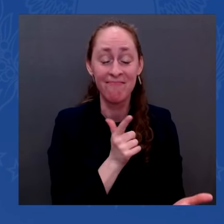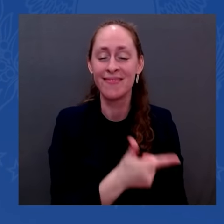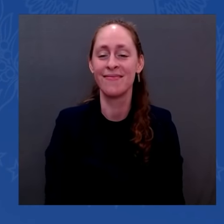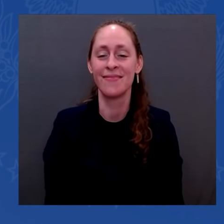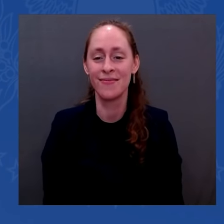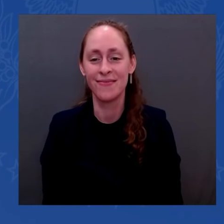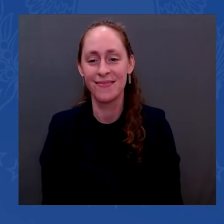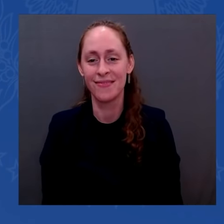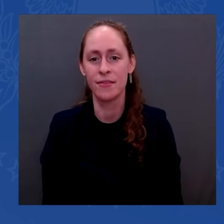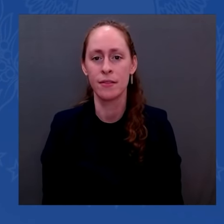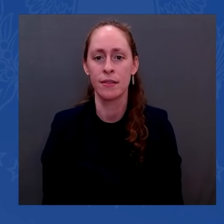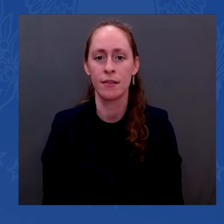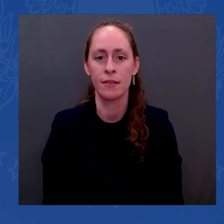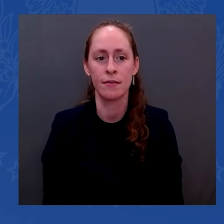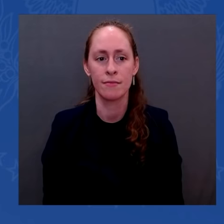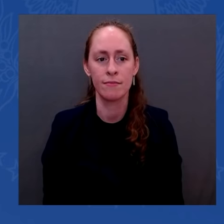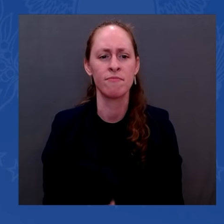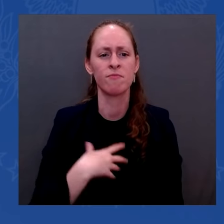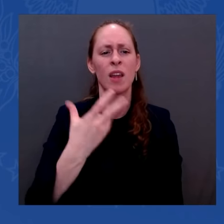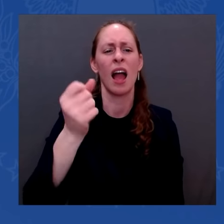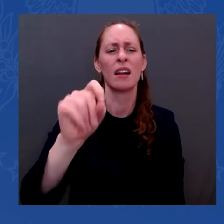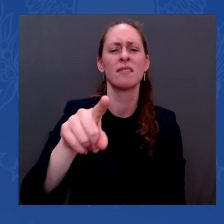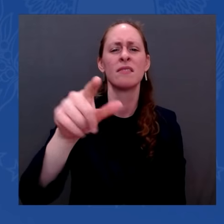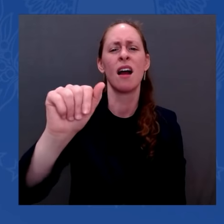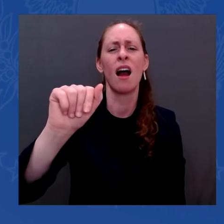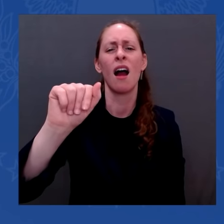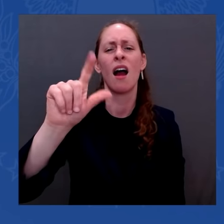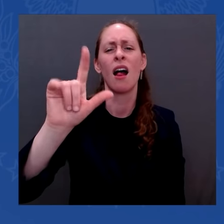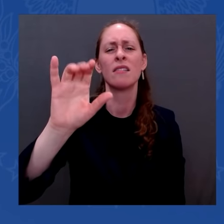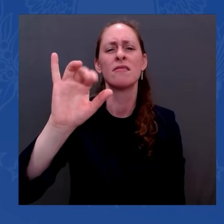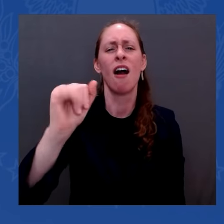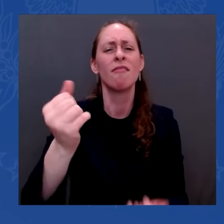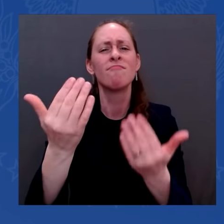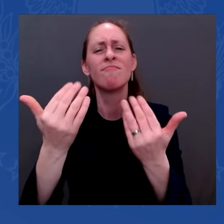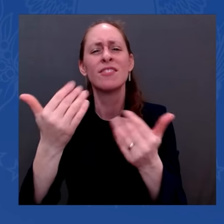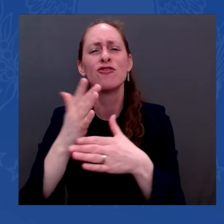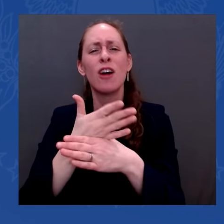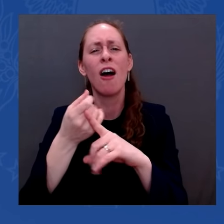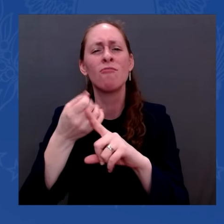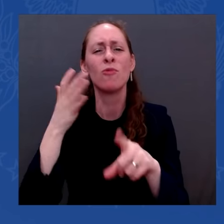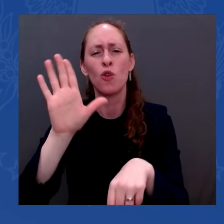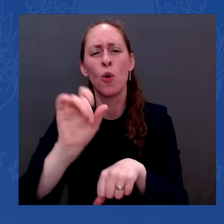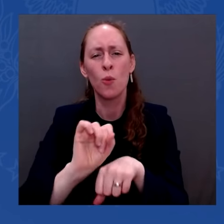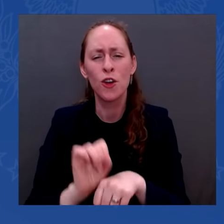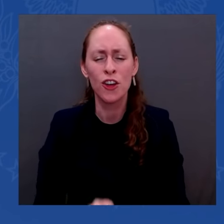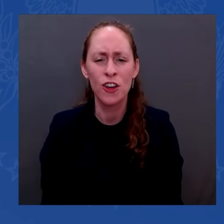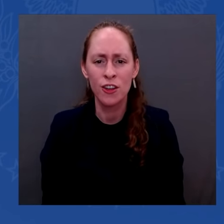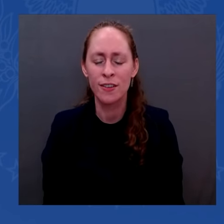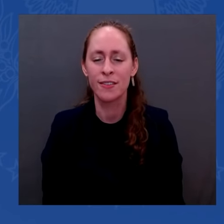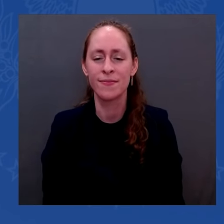Ms. Knapp: Yes. Thank you, Mr. President. It's an honor to be here with you today